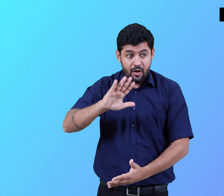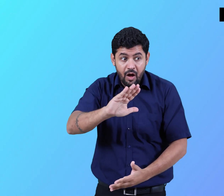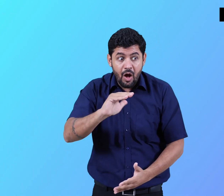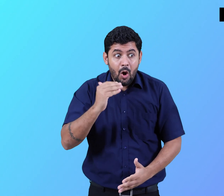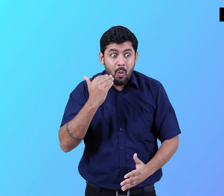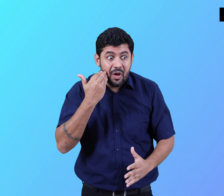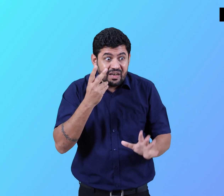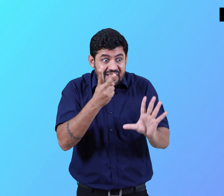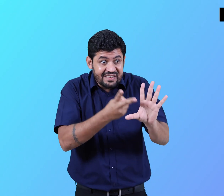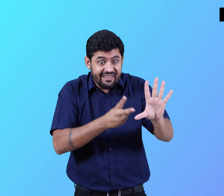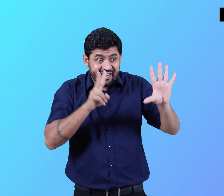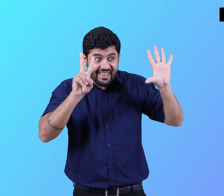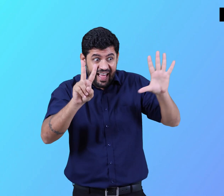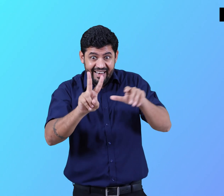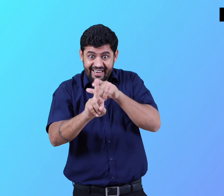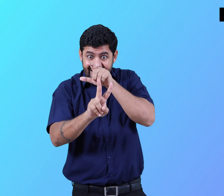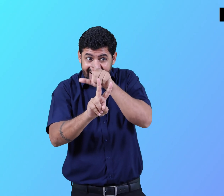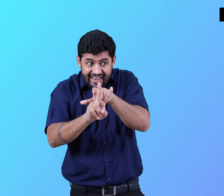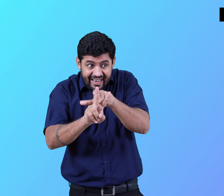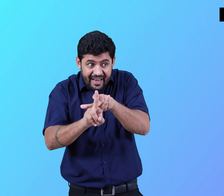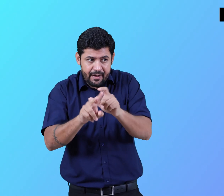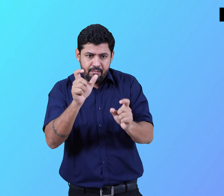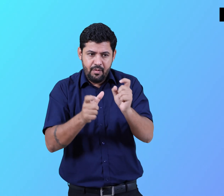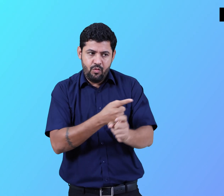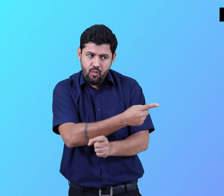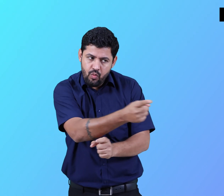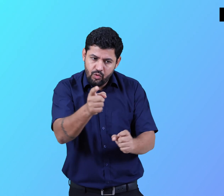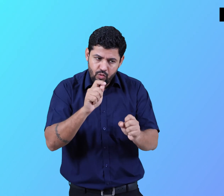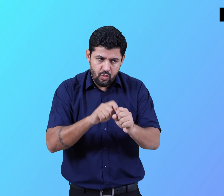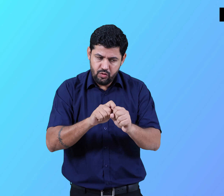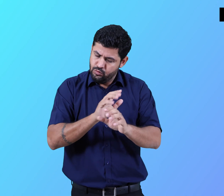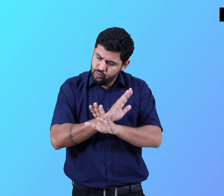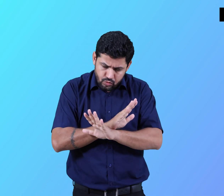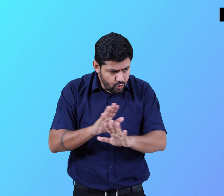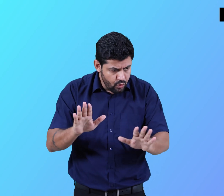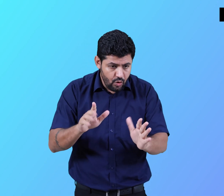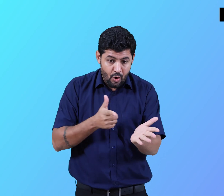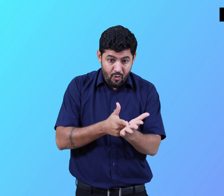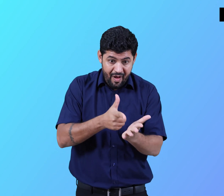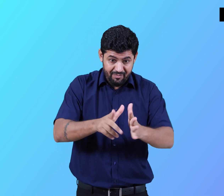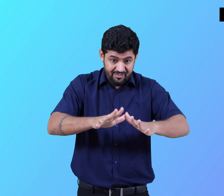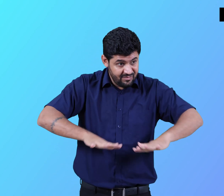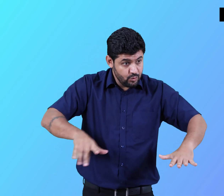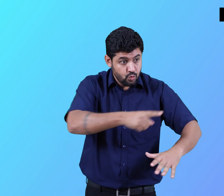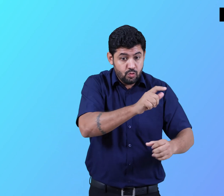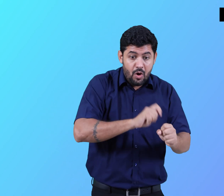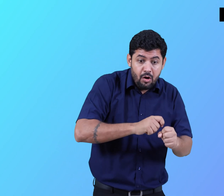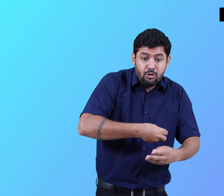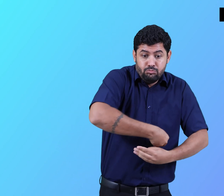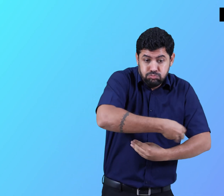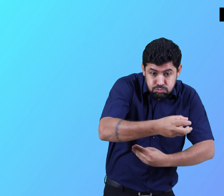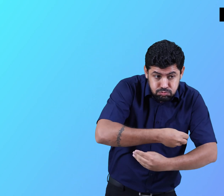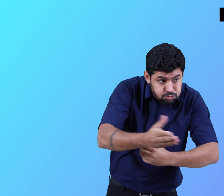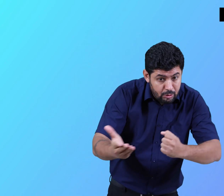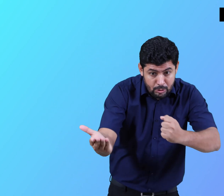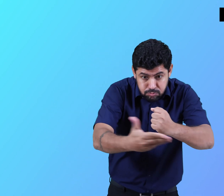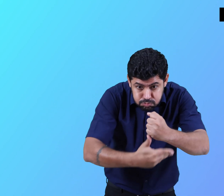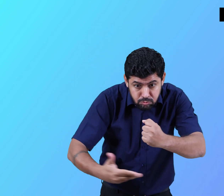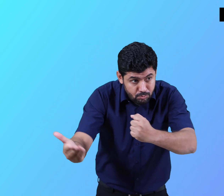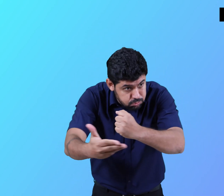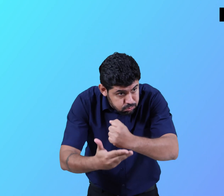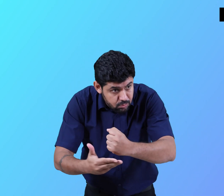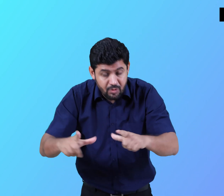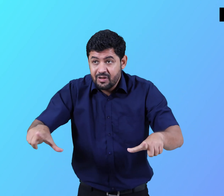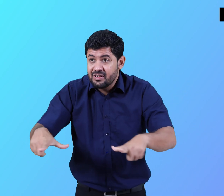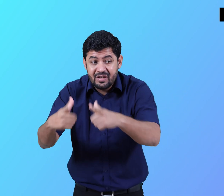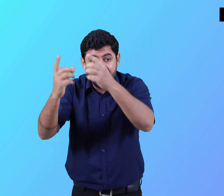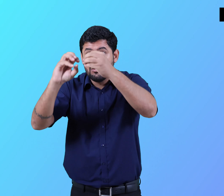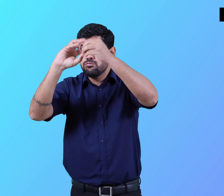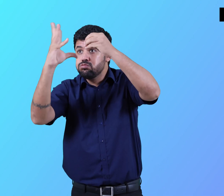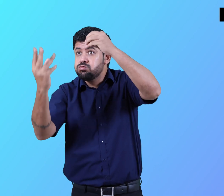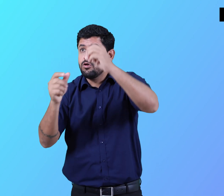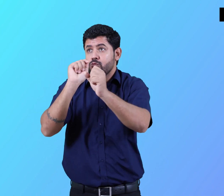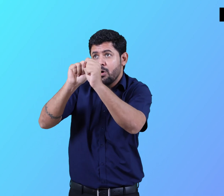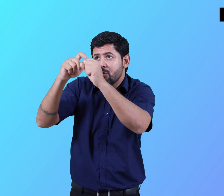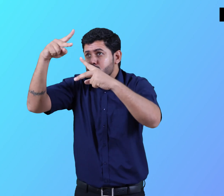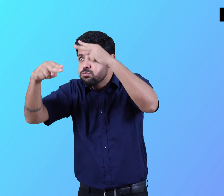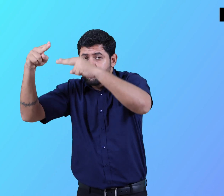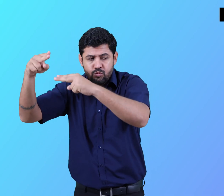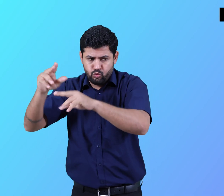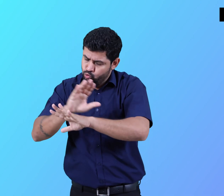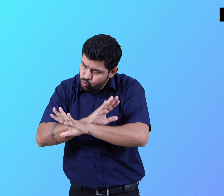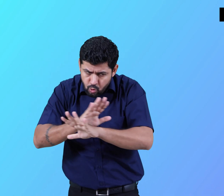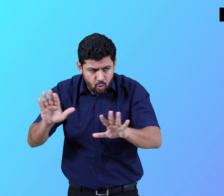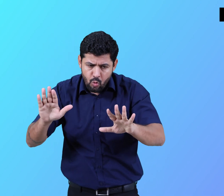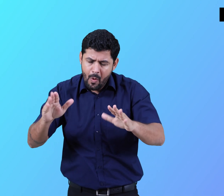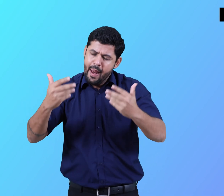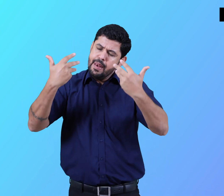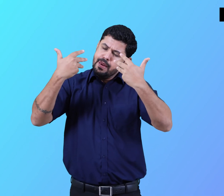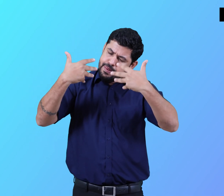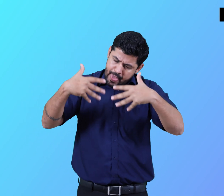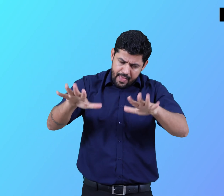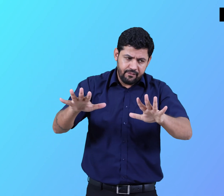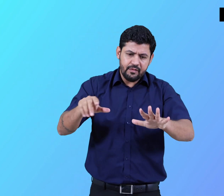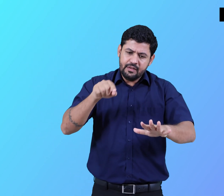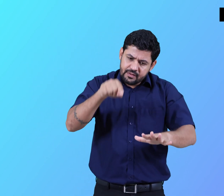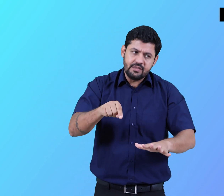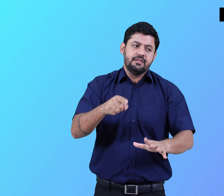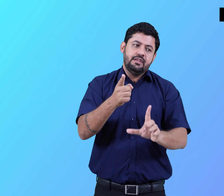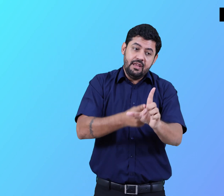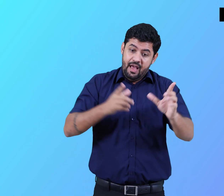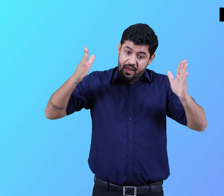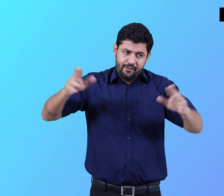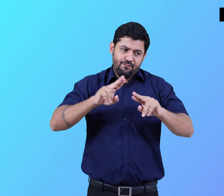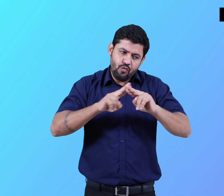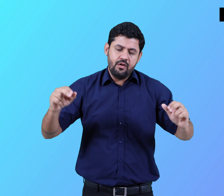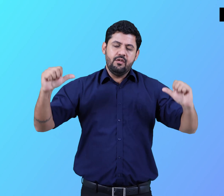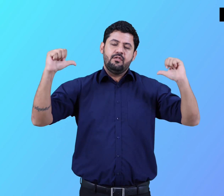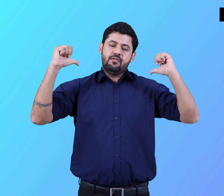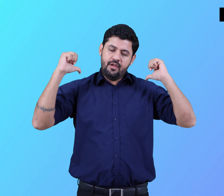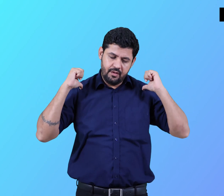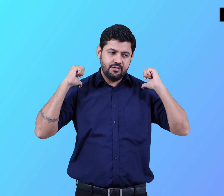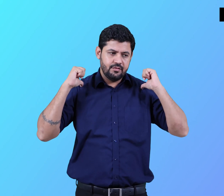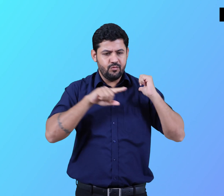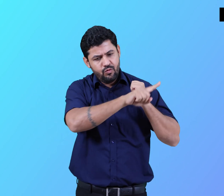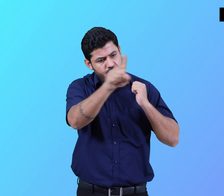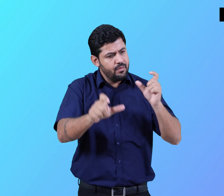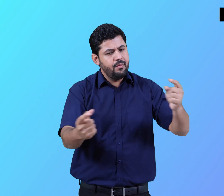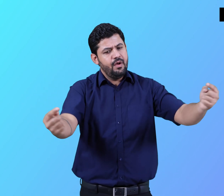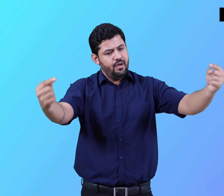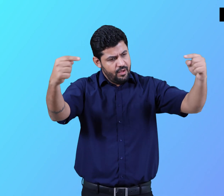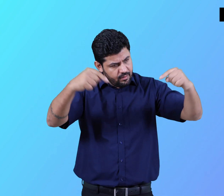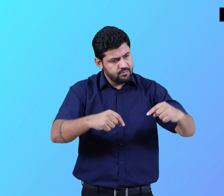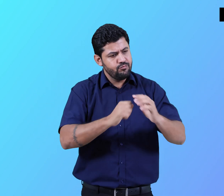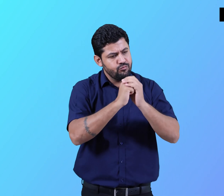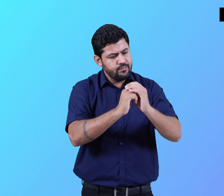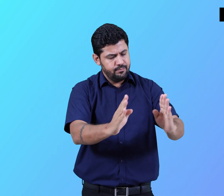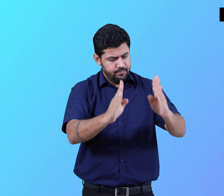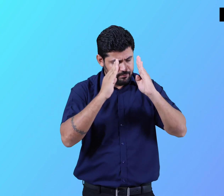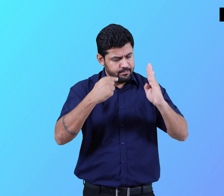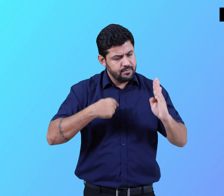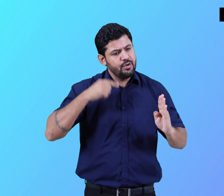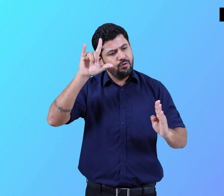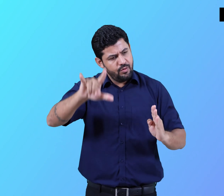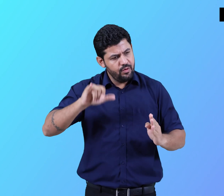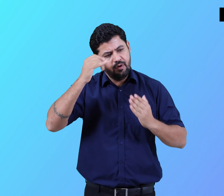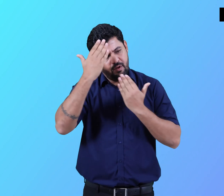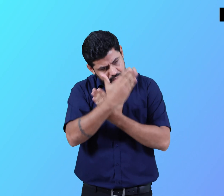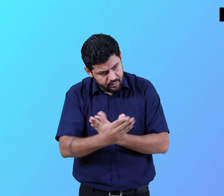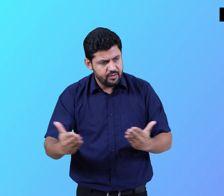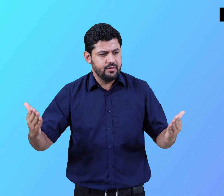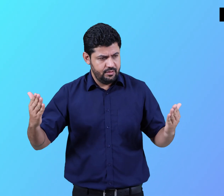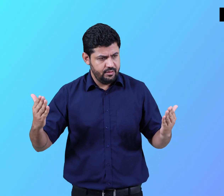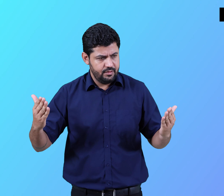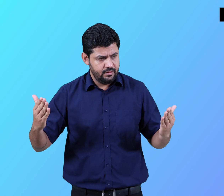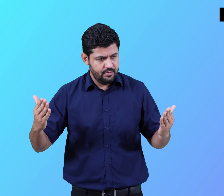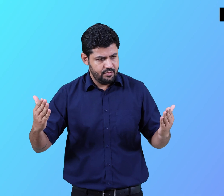But during the seventh year, you will let the land rest. This will be a year of complete rest, a year dedicated to the LORD. You must not plant seed in your fields or trim your vineyards.